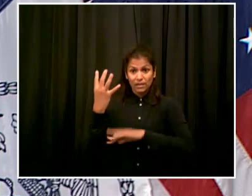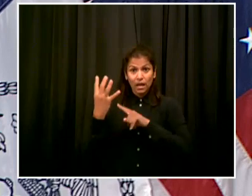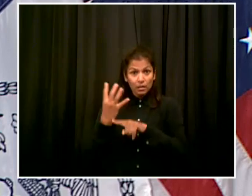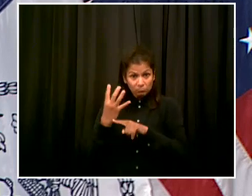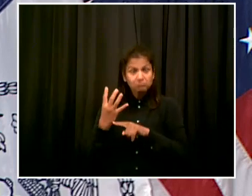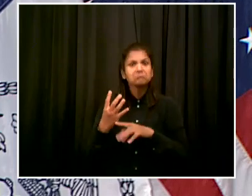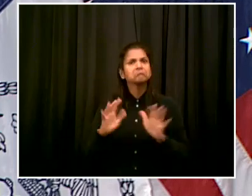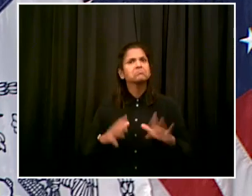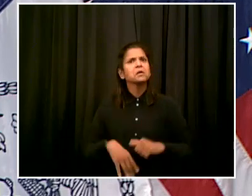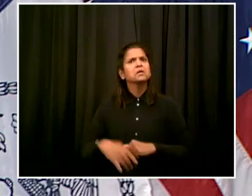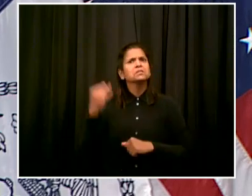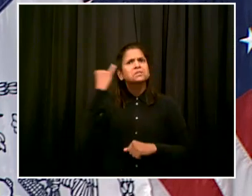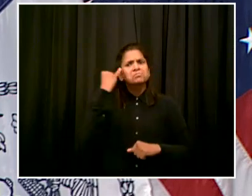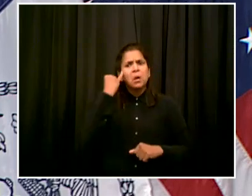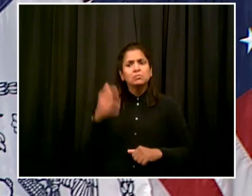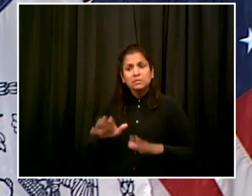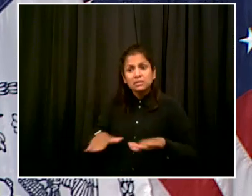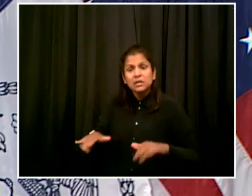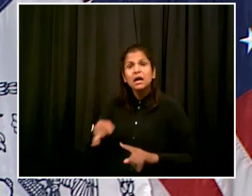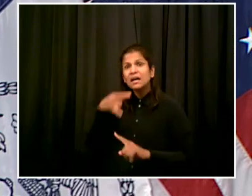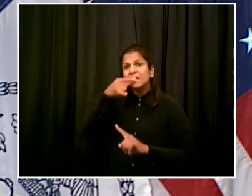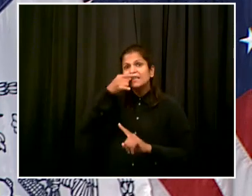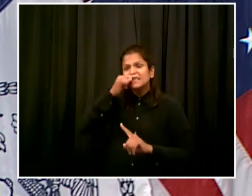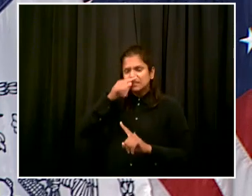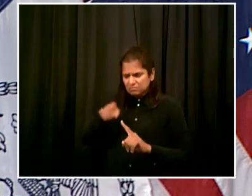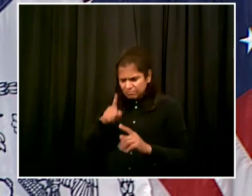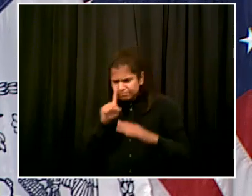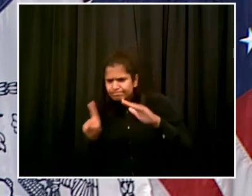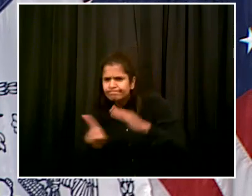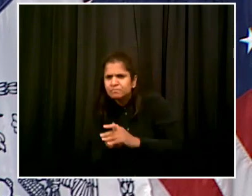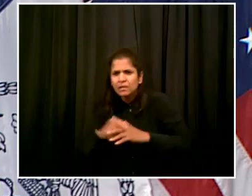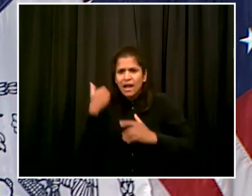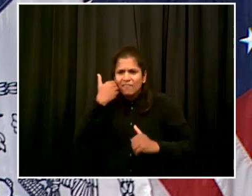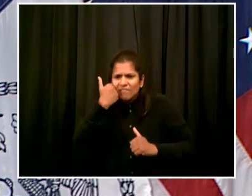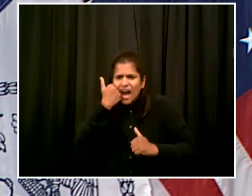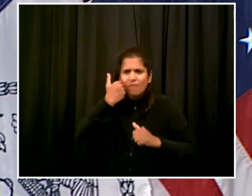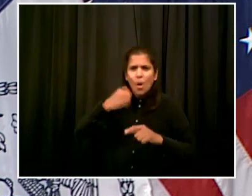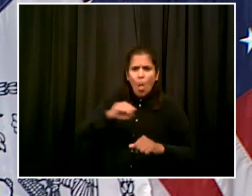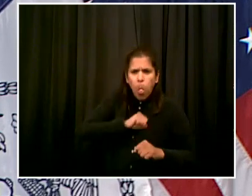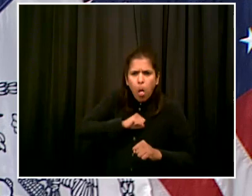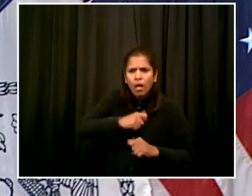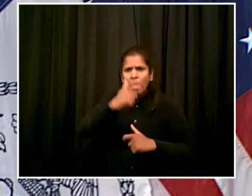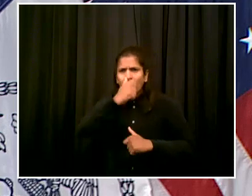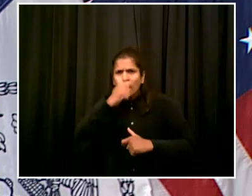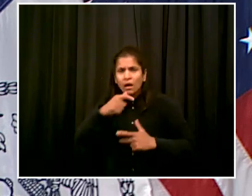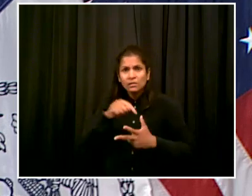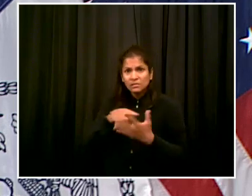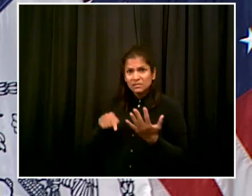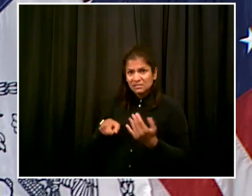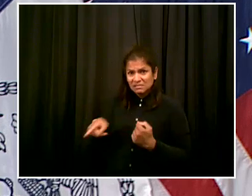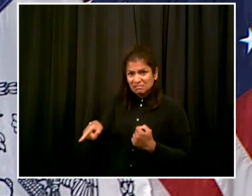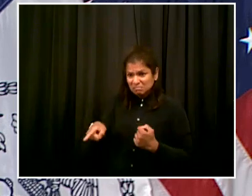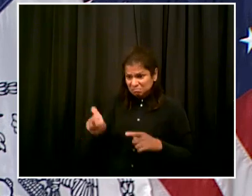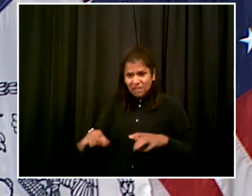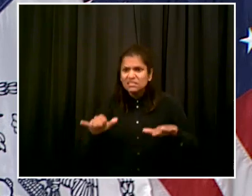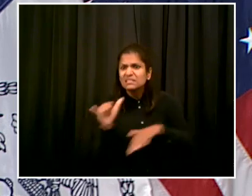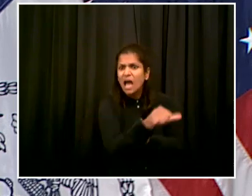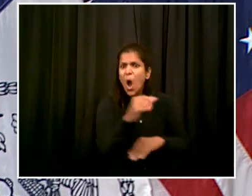IF IT IS FOUR DAYS, IF A CLHID SWHOS MPSYTO MS OF COVID-19,